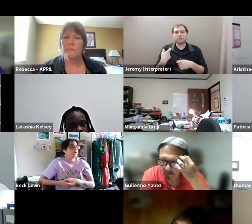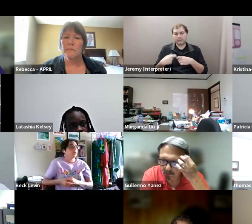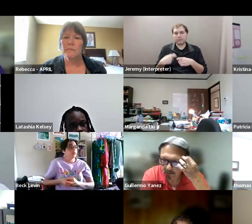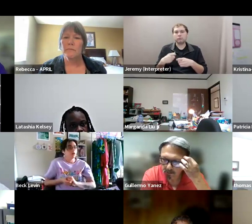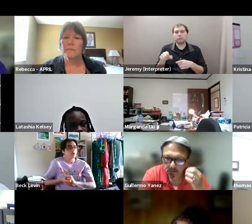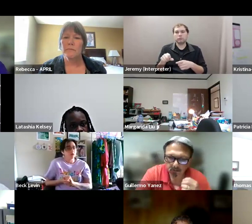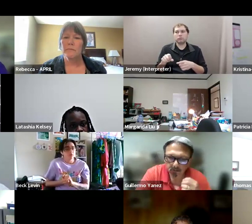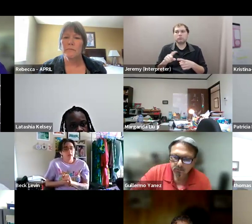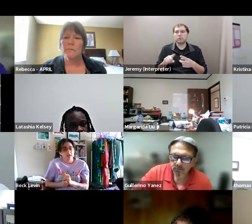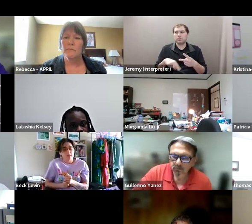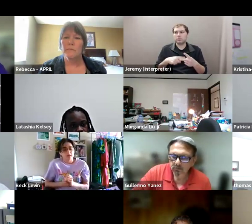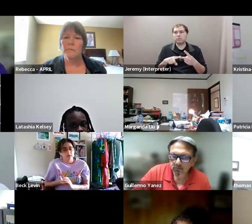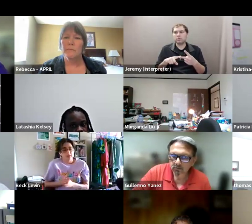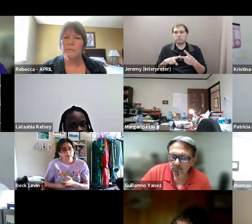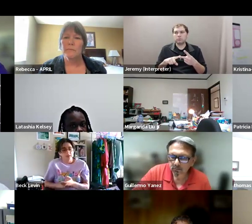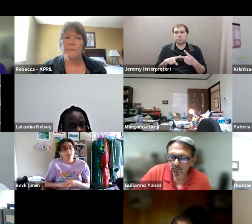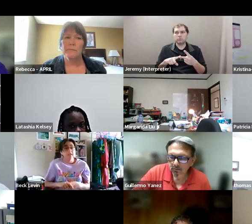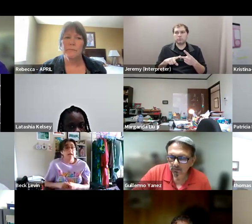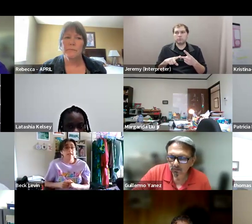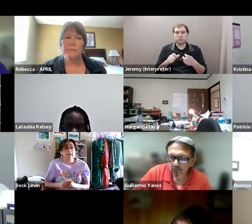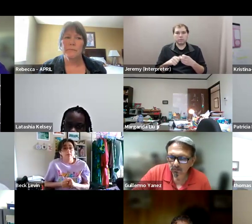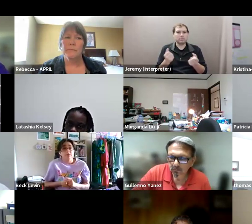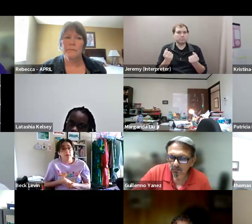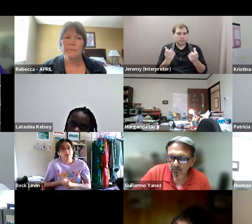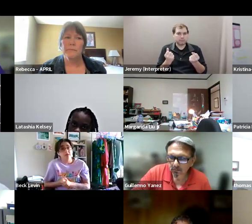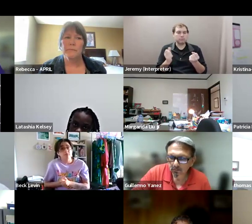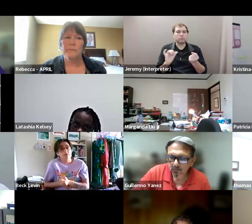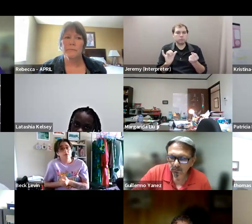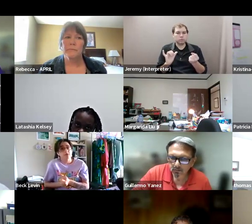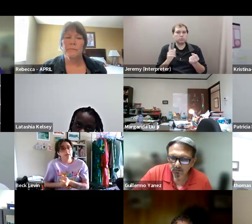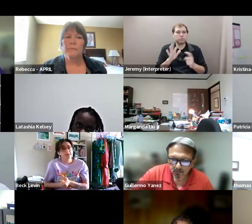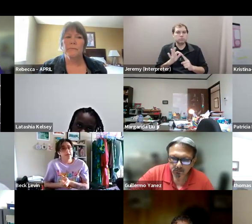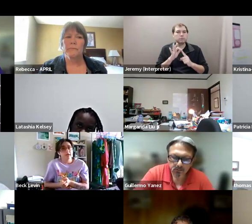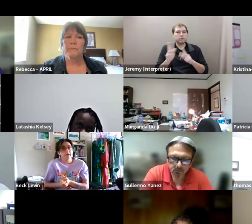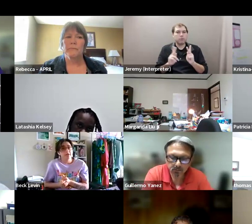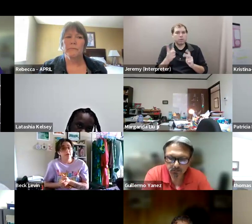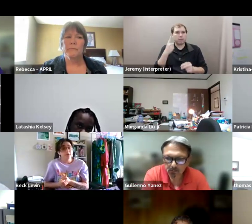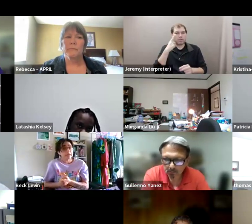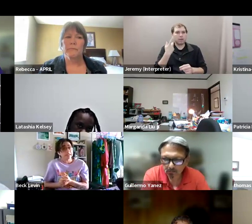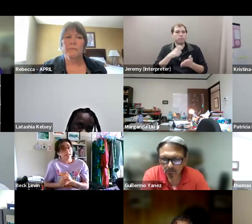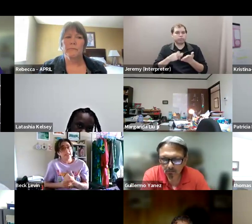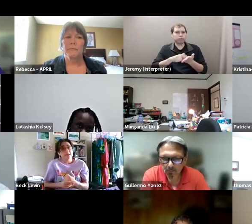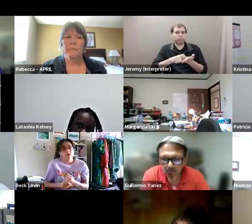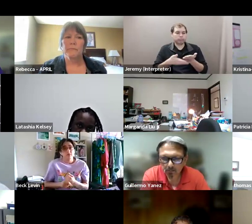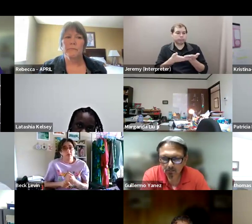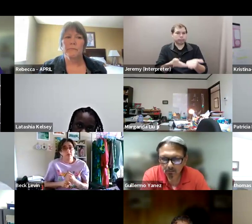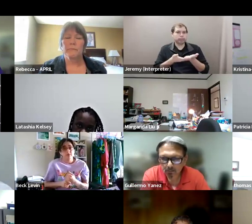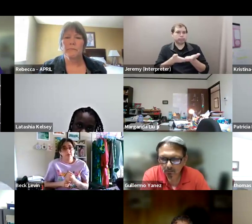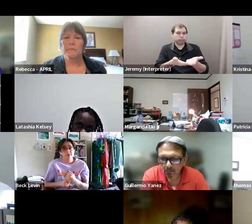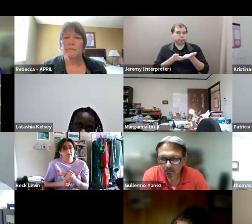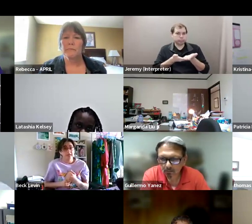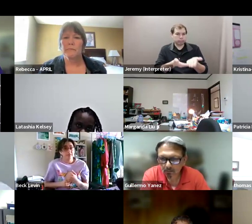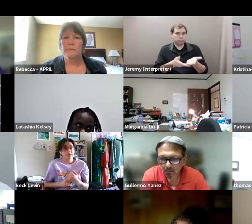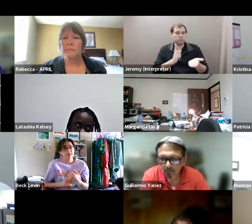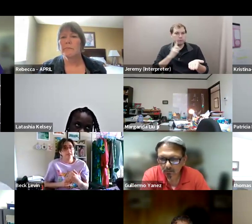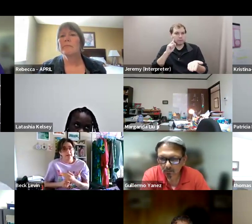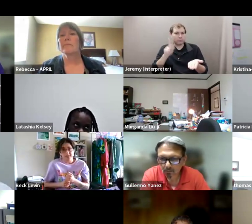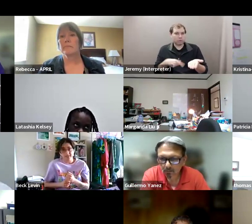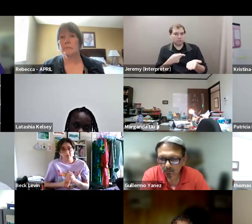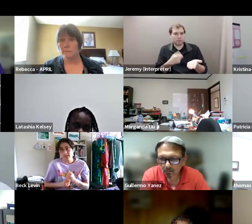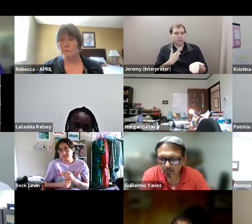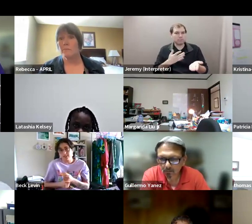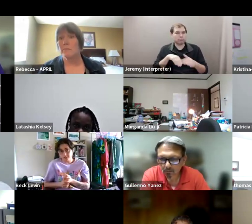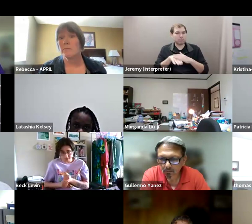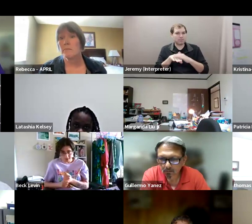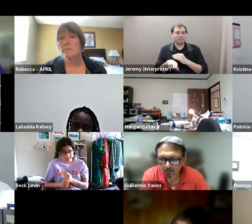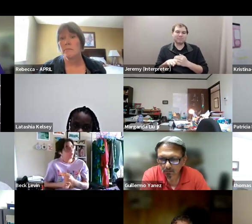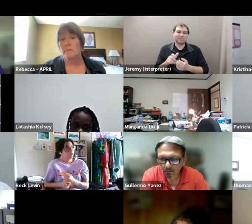Beck Levin: and then also in American sign language, especially when folks think that writing a note and sliding it all over to a person who is deaf is access when it is clearly not